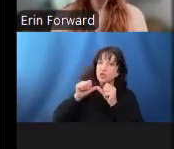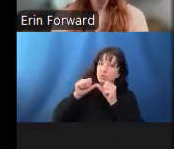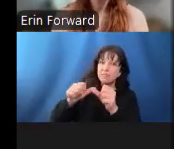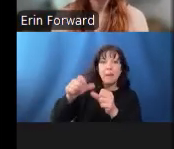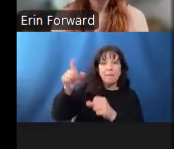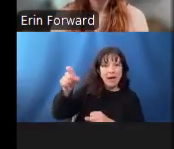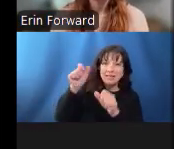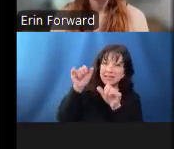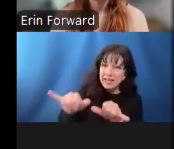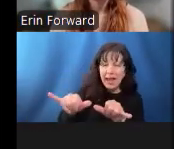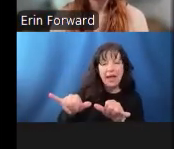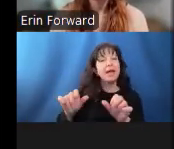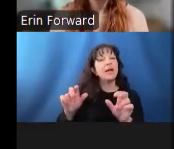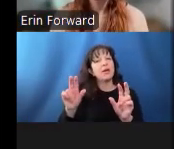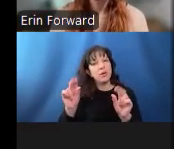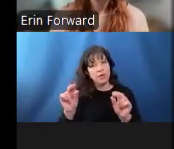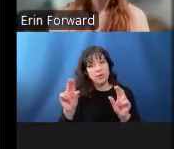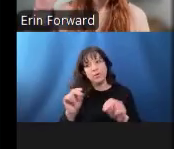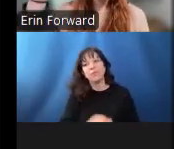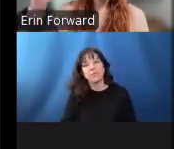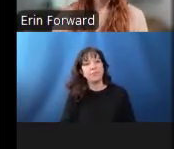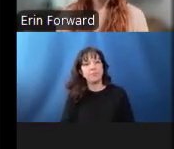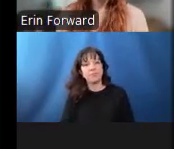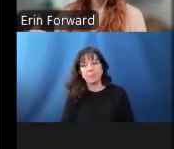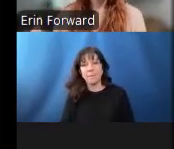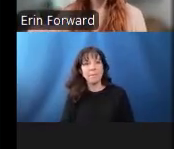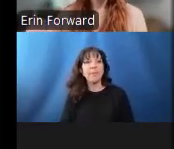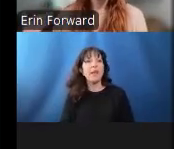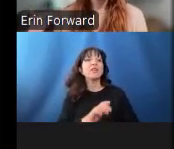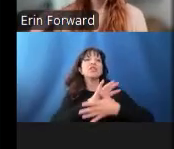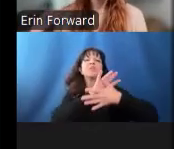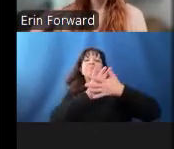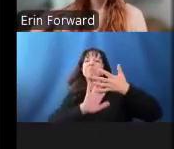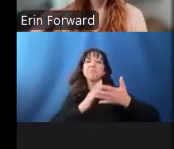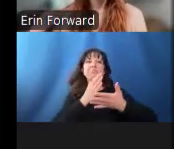like. These are just some components of neurodiversity